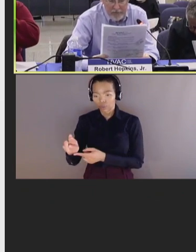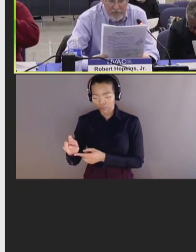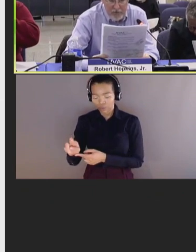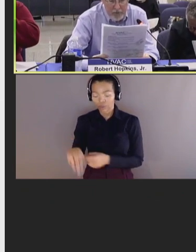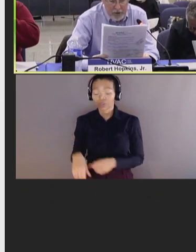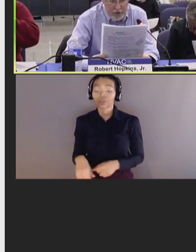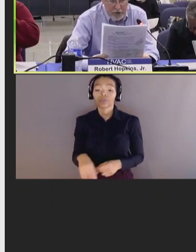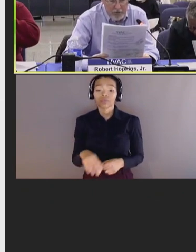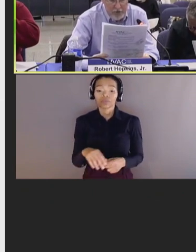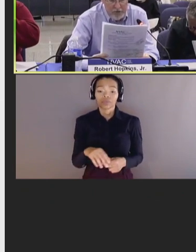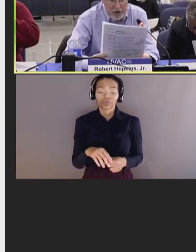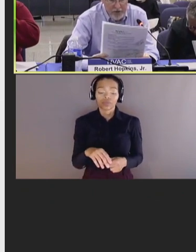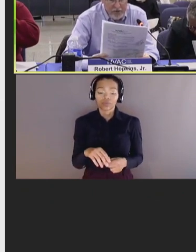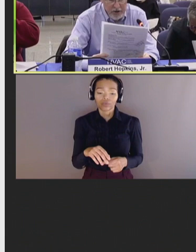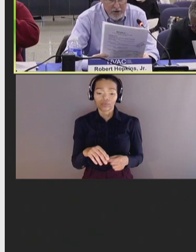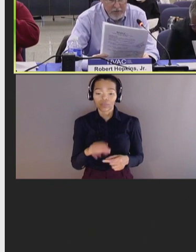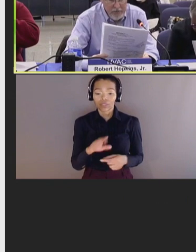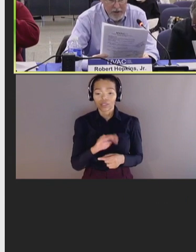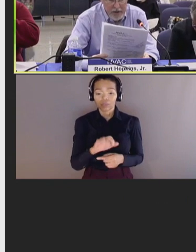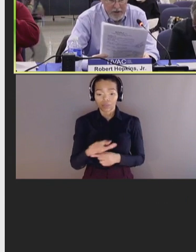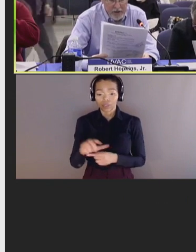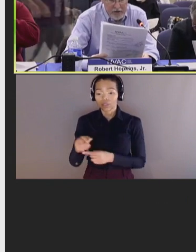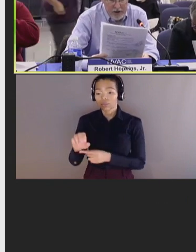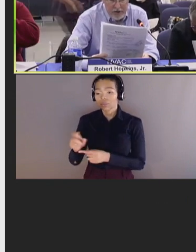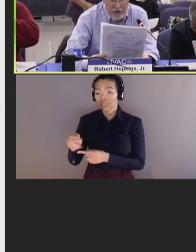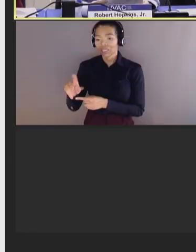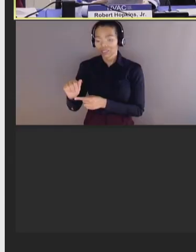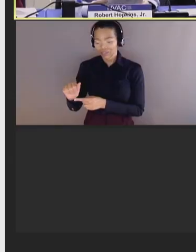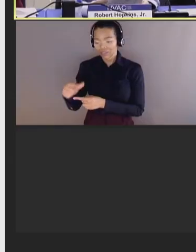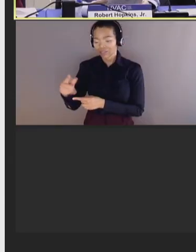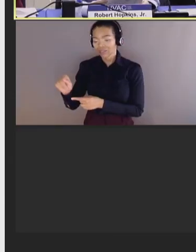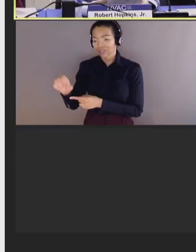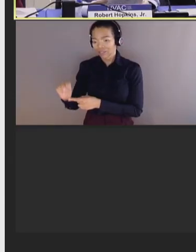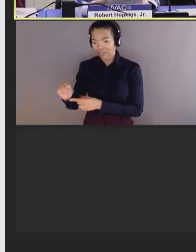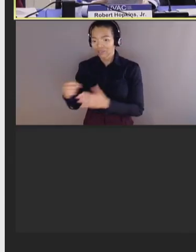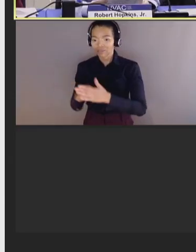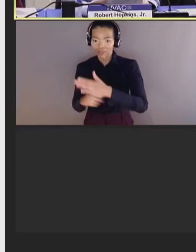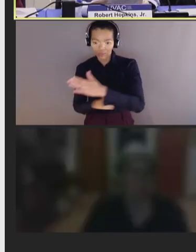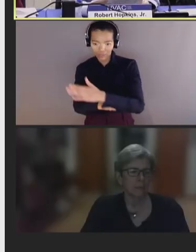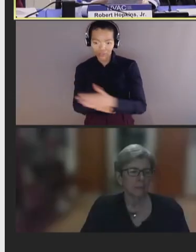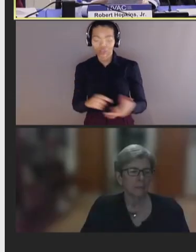from McGill University Health Centre, Dr. Daniel Hoft from Saint Louis University,